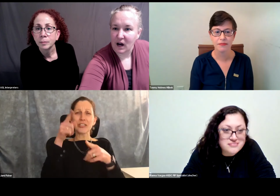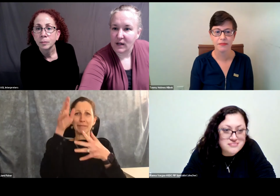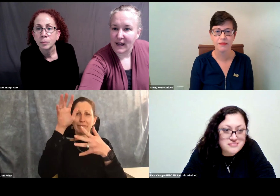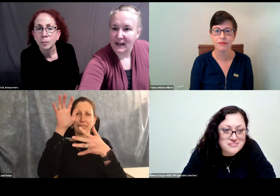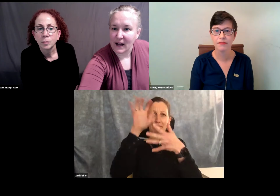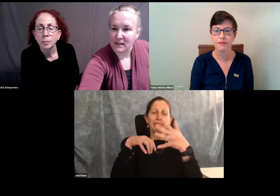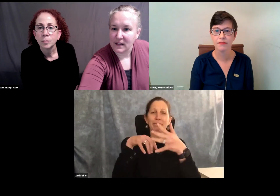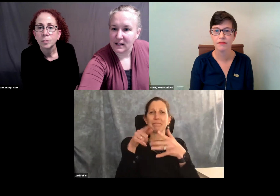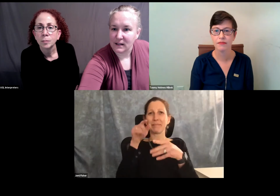Okay, I think.